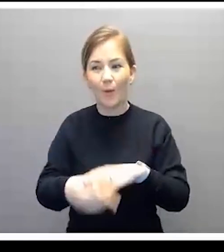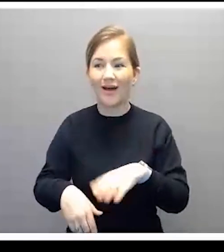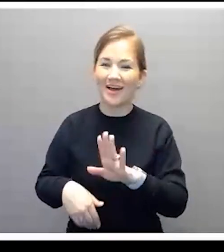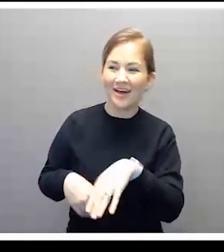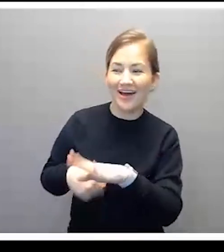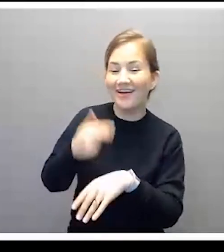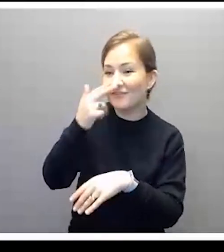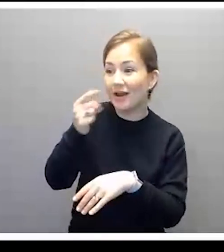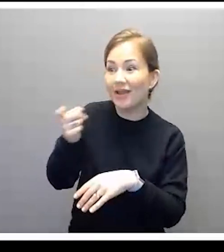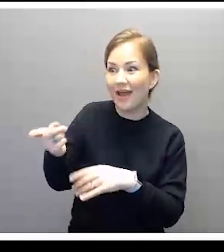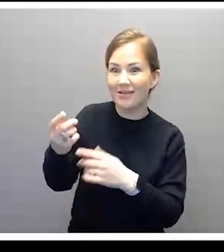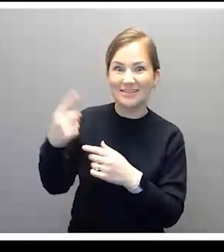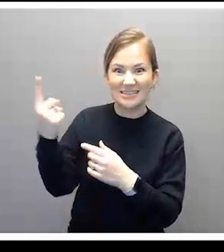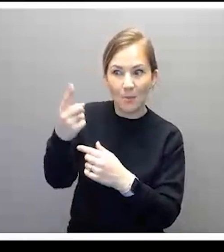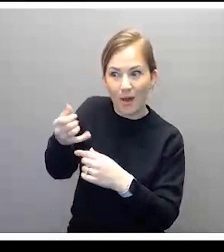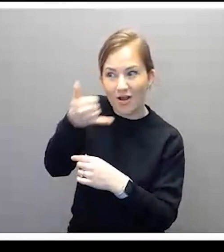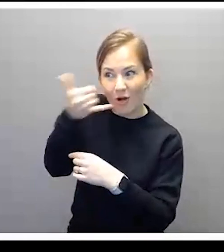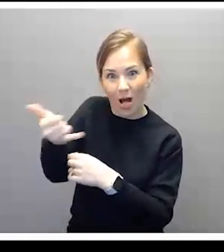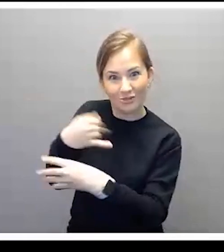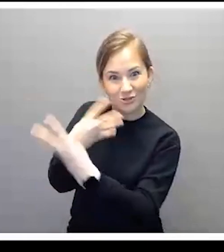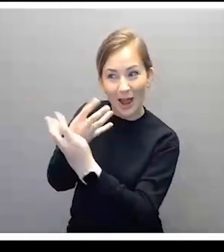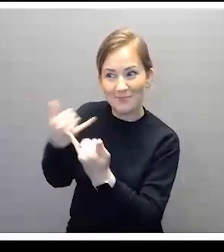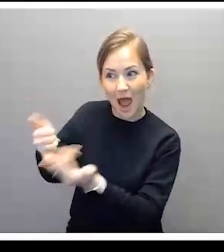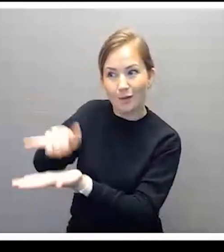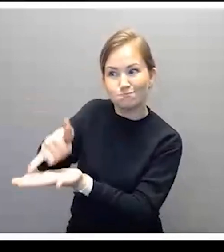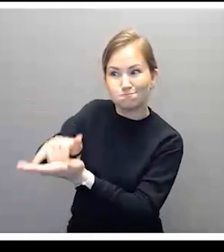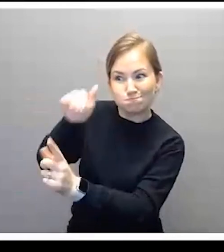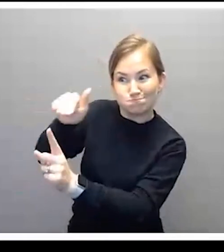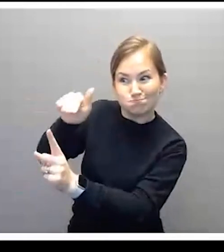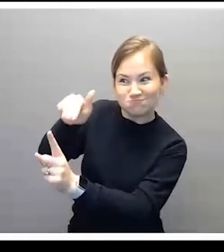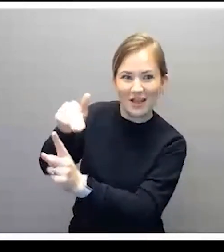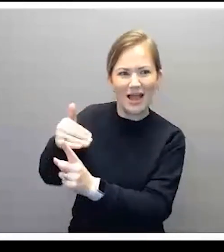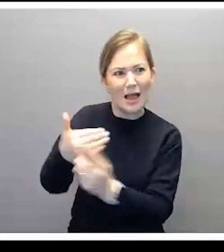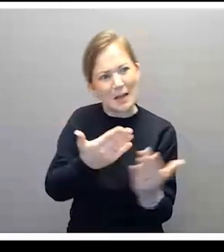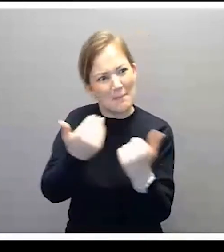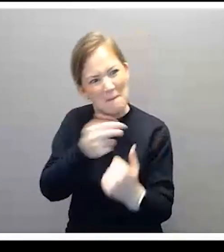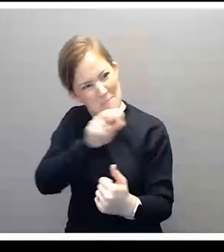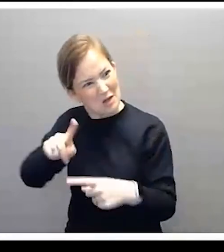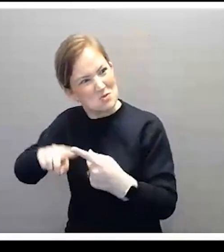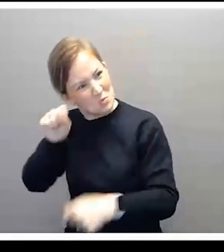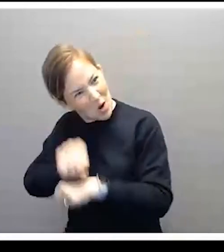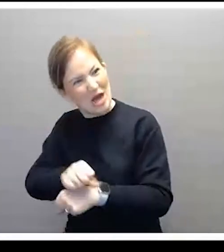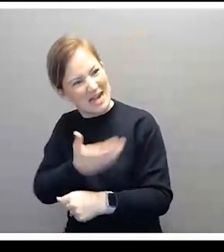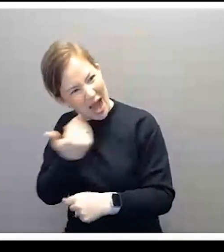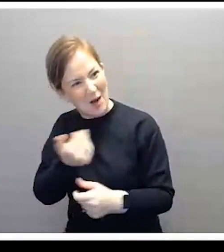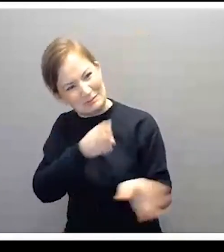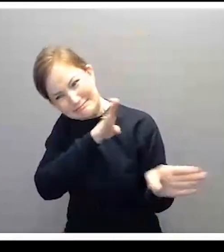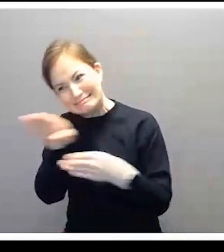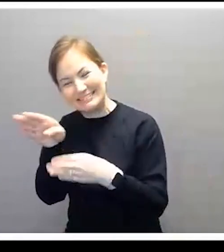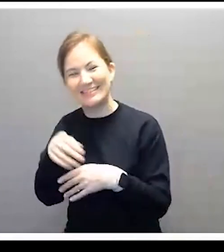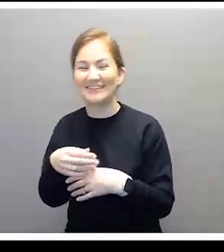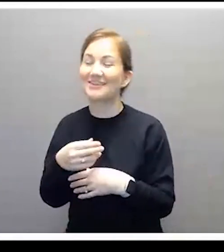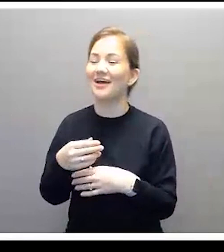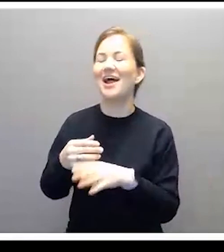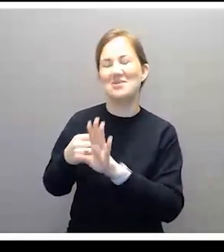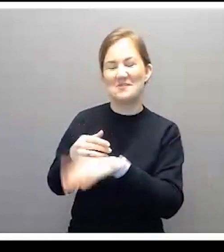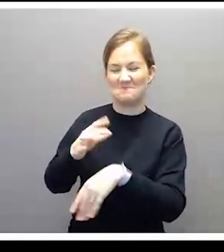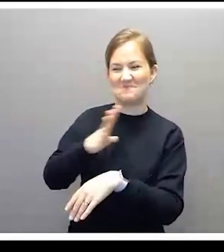Awesome. I see that Christian's getting a call so that he can go back and work on this. We can have it soon. Sorry, I thought it was off.